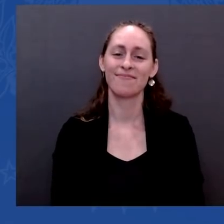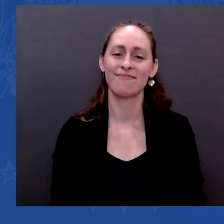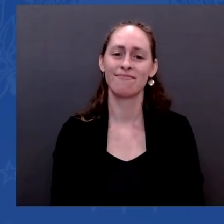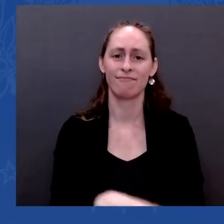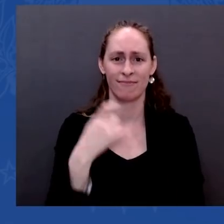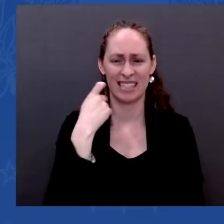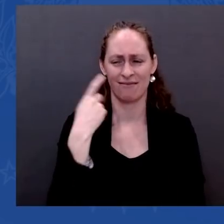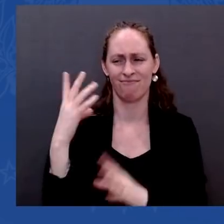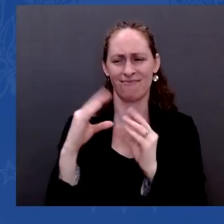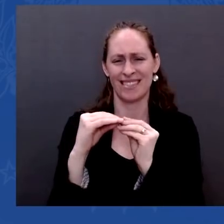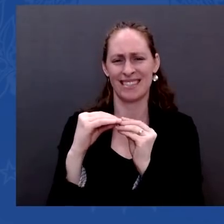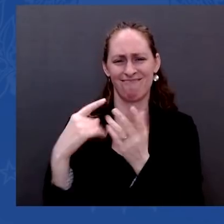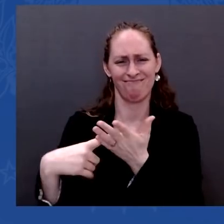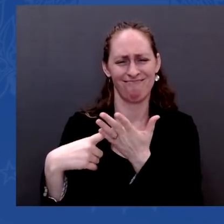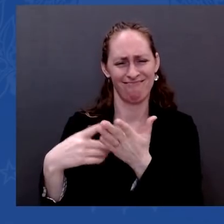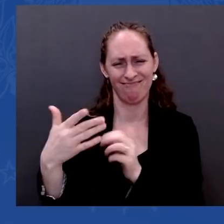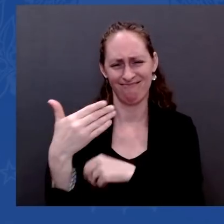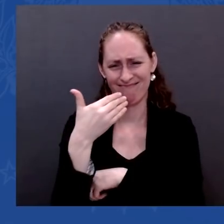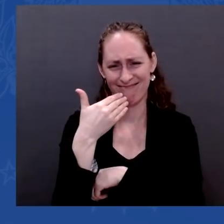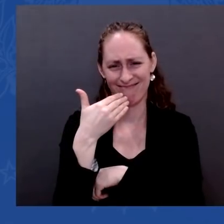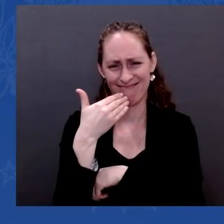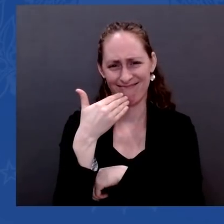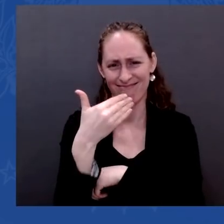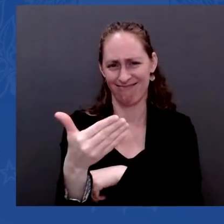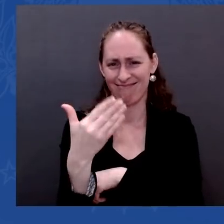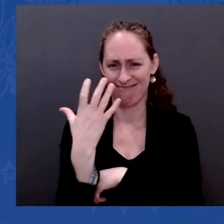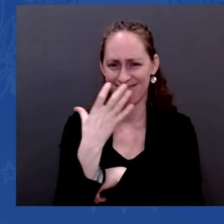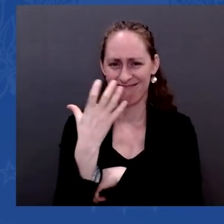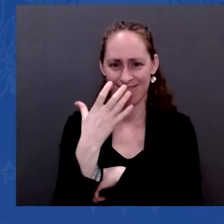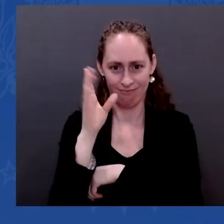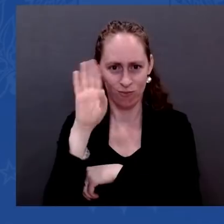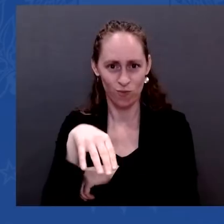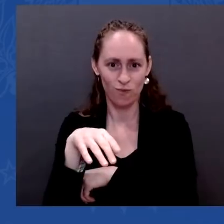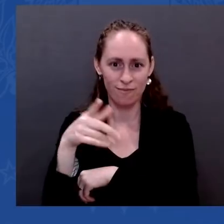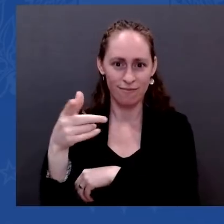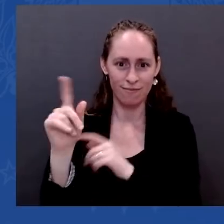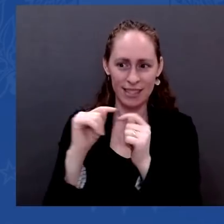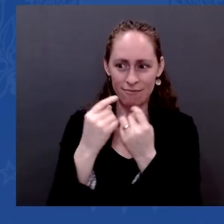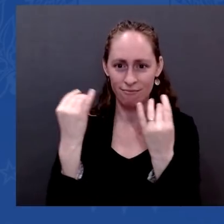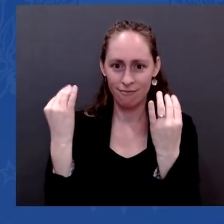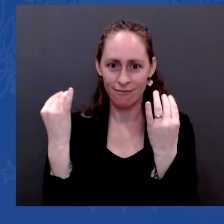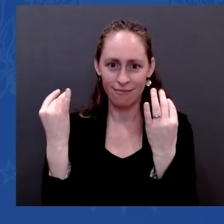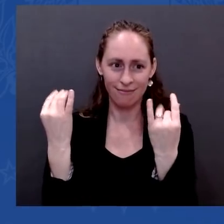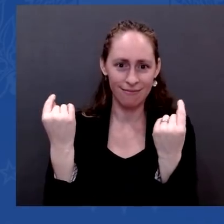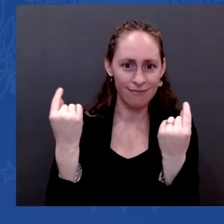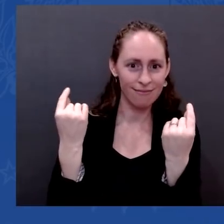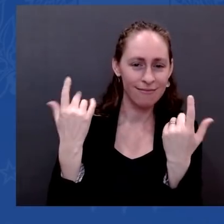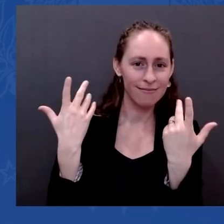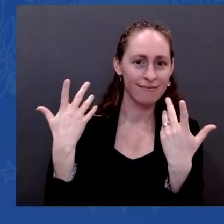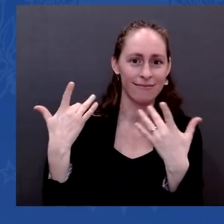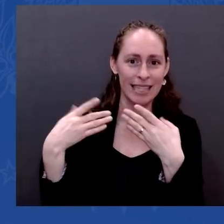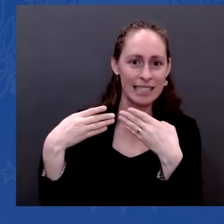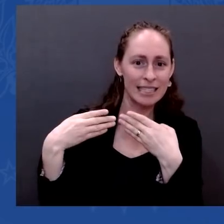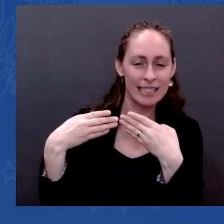We spent the first half hour or more talking together, and -- and it's been a very, very useful meeting.